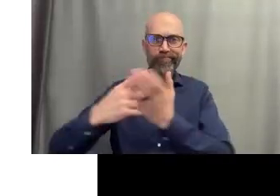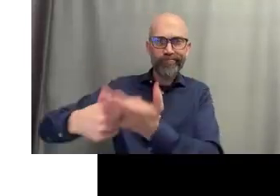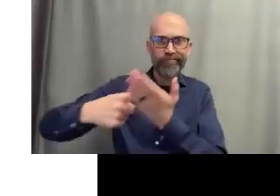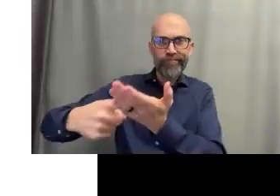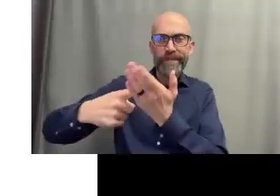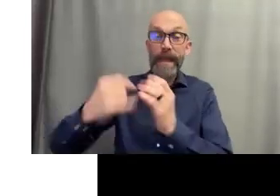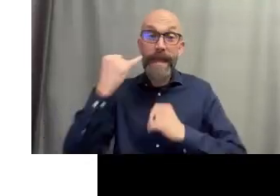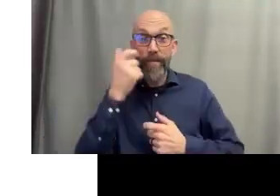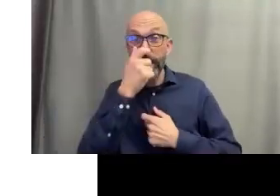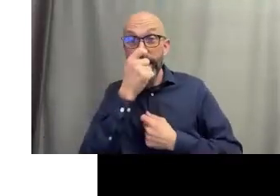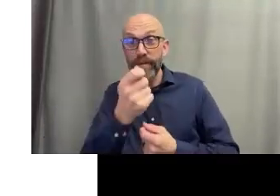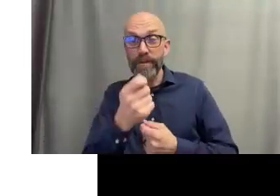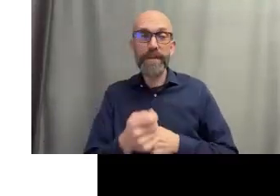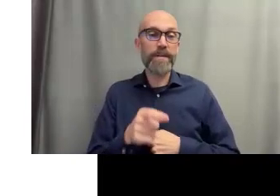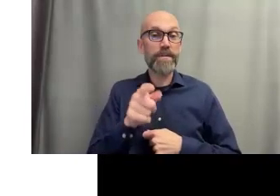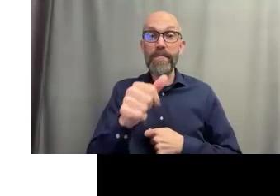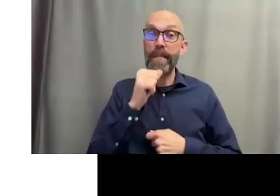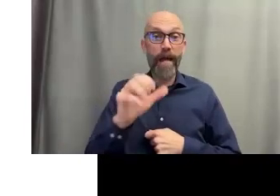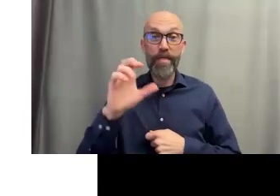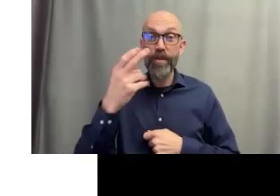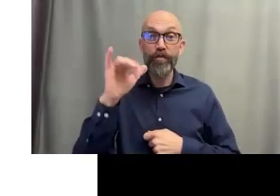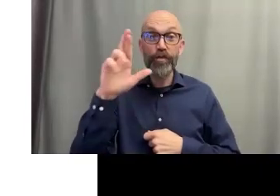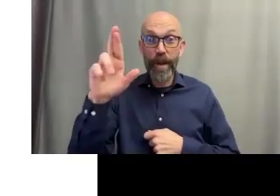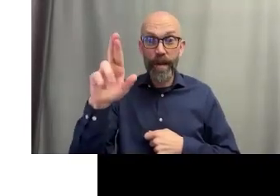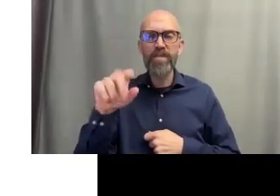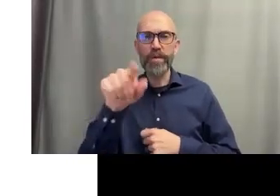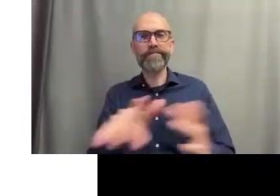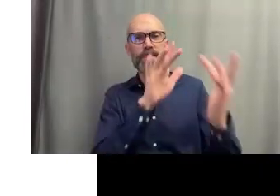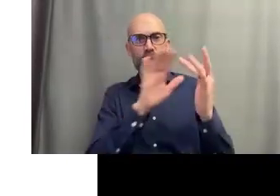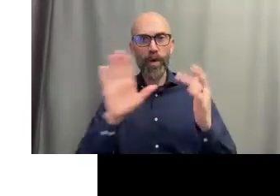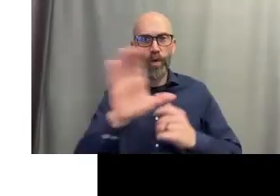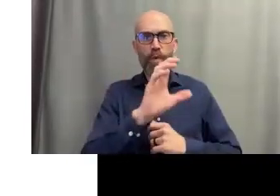if you're not the chair, you can reach out to your chair, or,